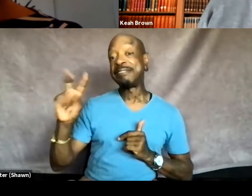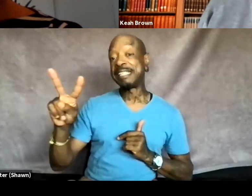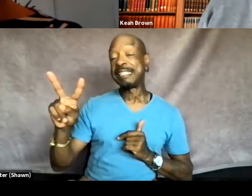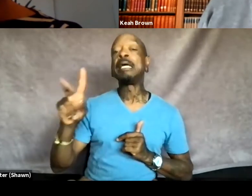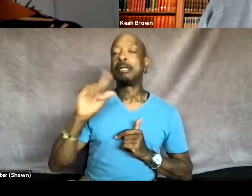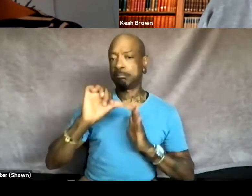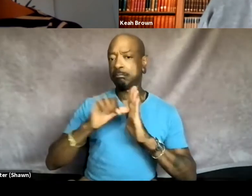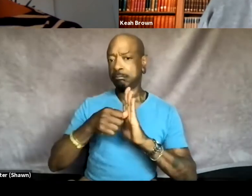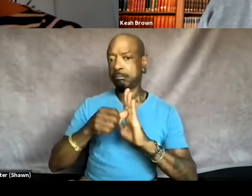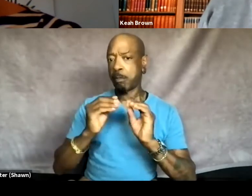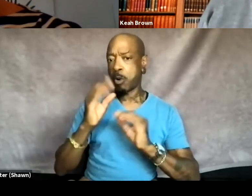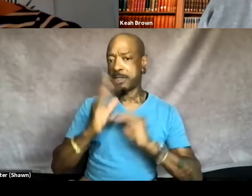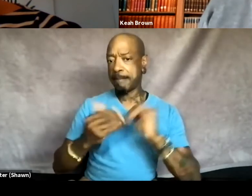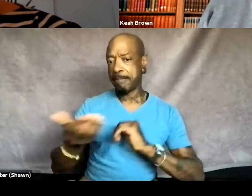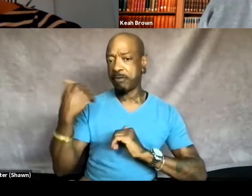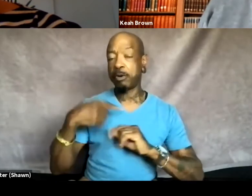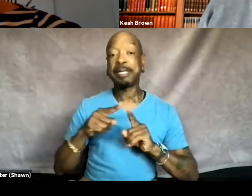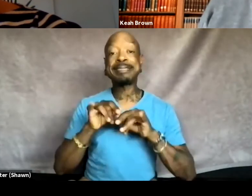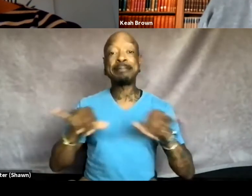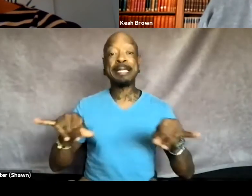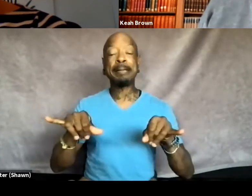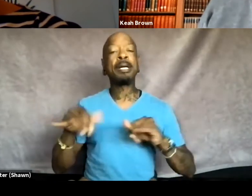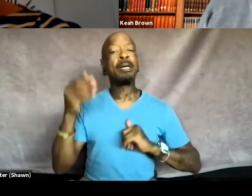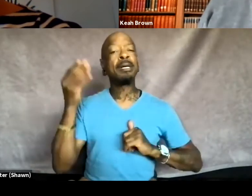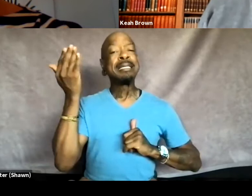Nicole Redding (she/her): But at the same time, it seems, when people do try and incorporate